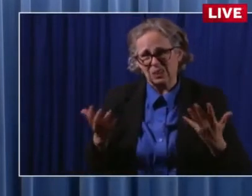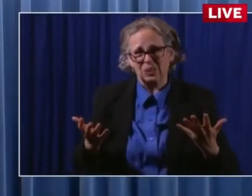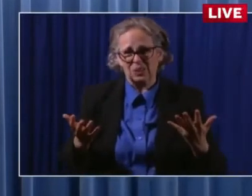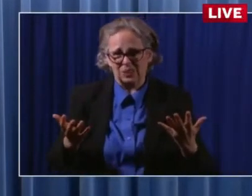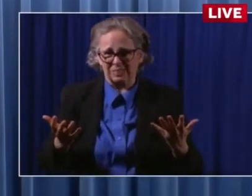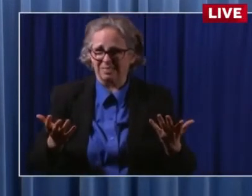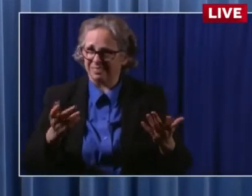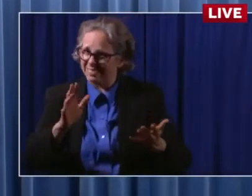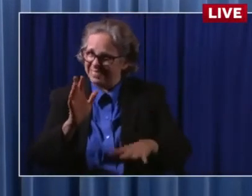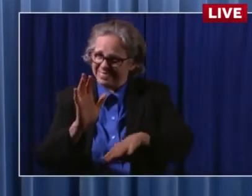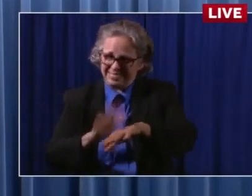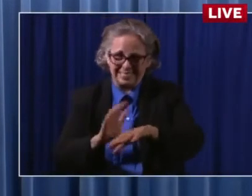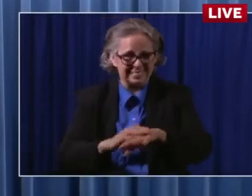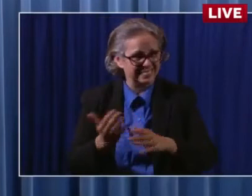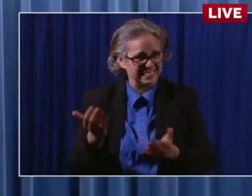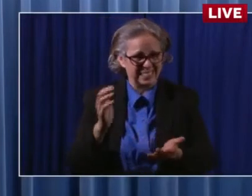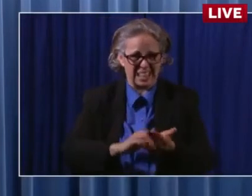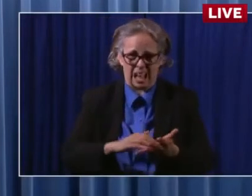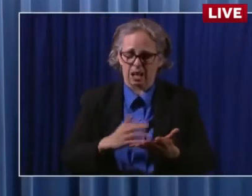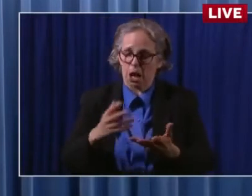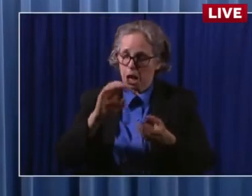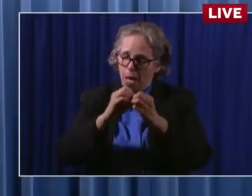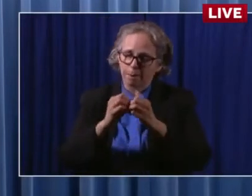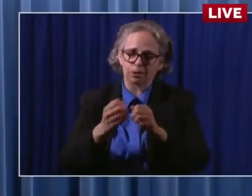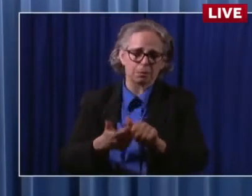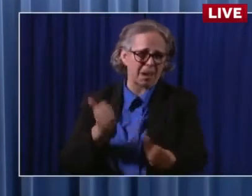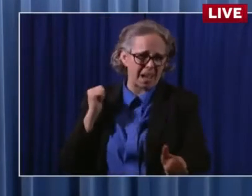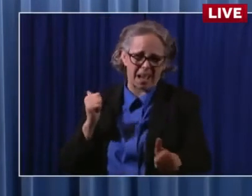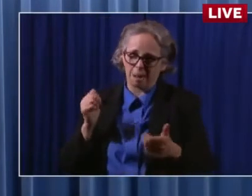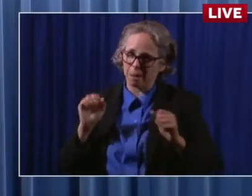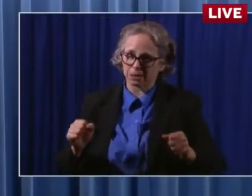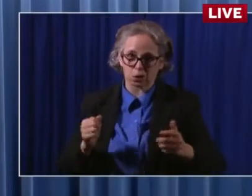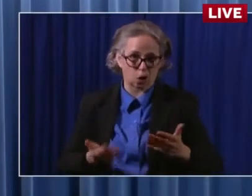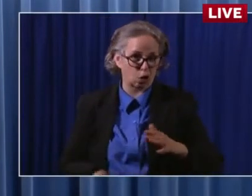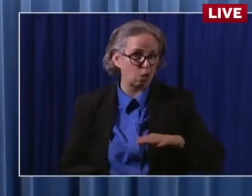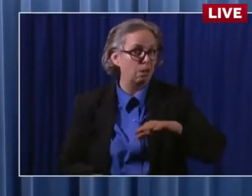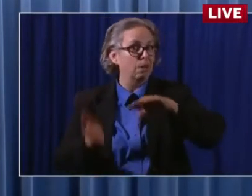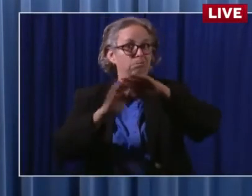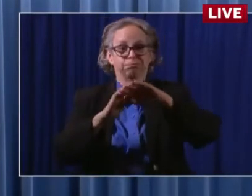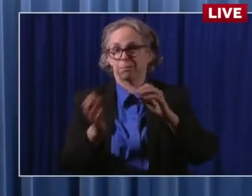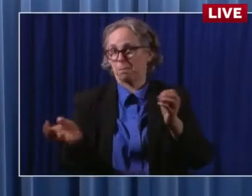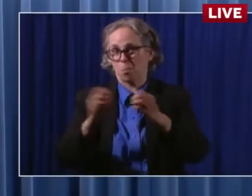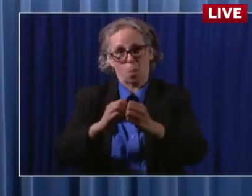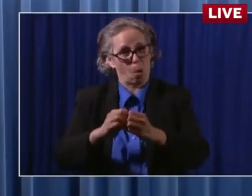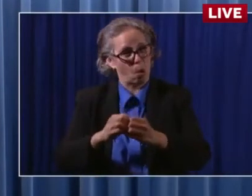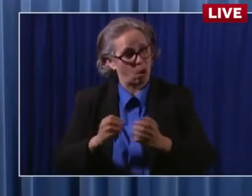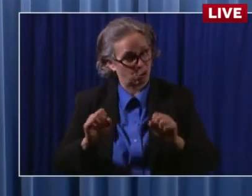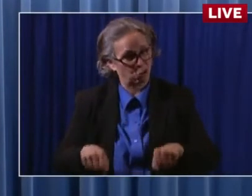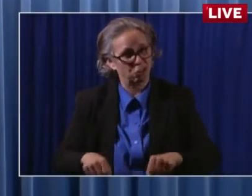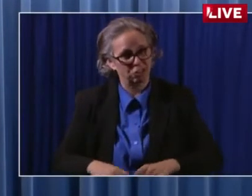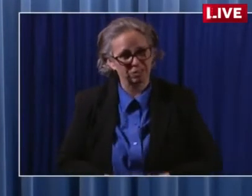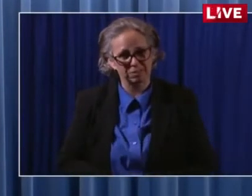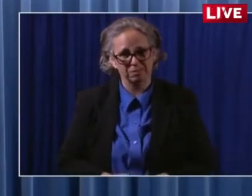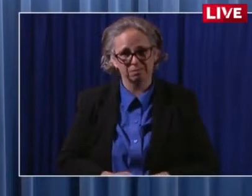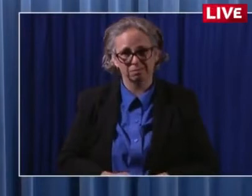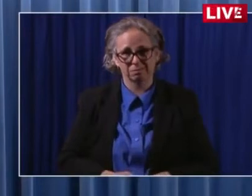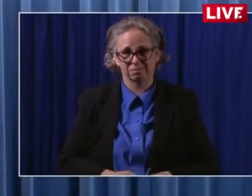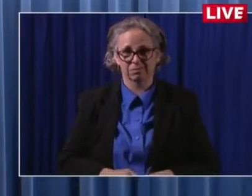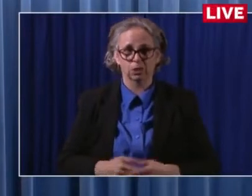DUE TO CLINICAL AND REPORTING LAGS COME OF THESE NUMBERS MAY CONTINUE TO GROW FOR THIS PERIOD.